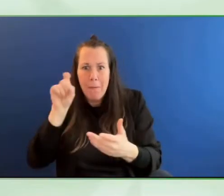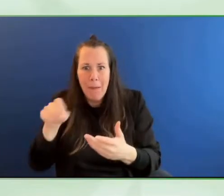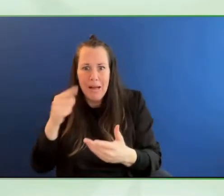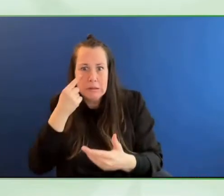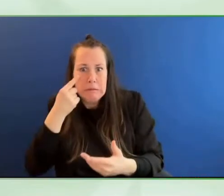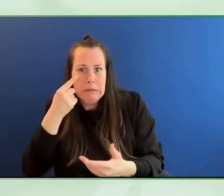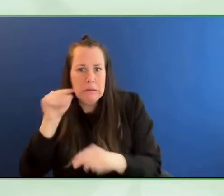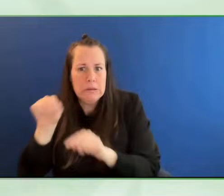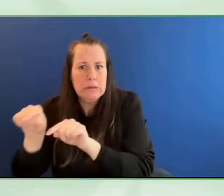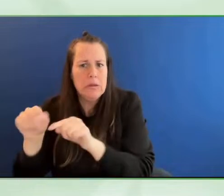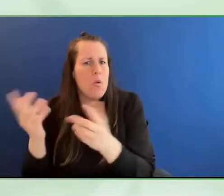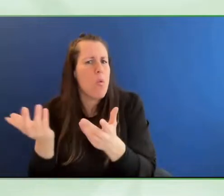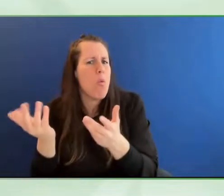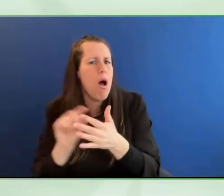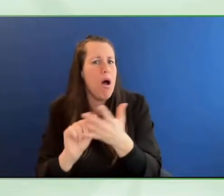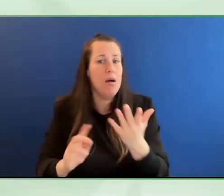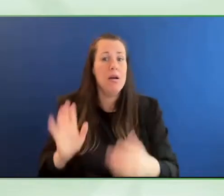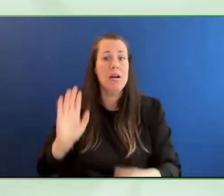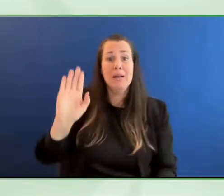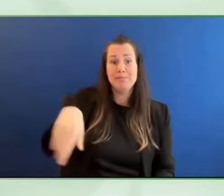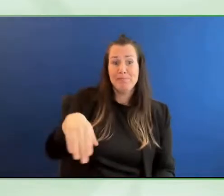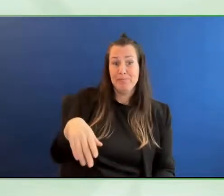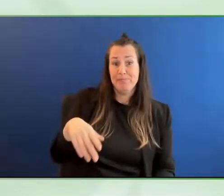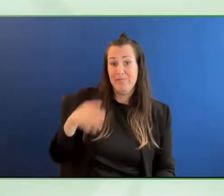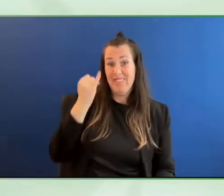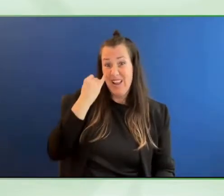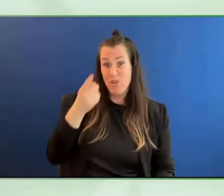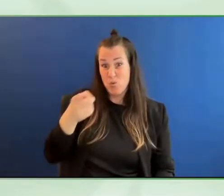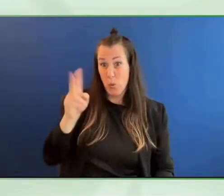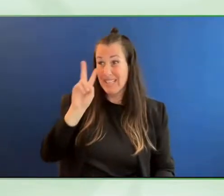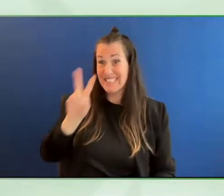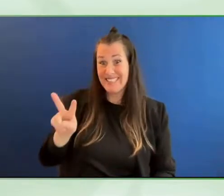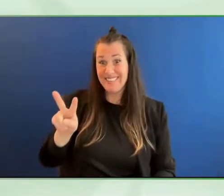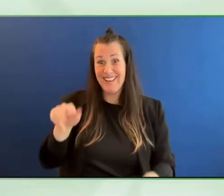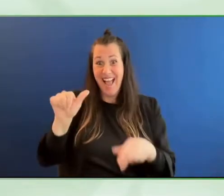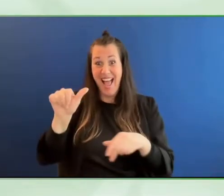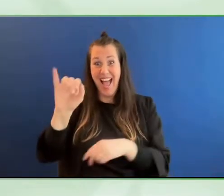There are uses of AI that are profound and meaningful when it comes to art and creation,